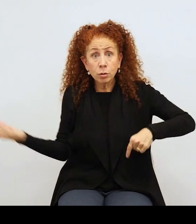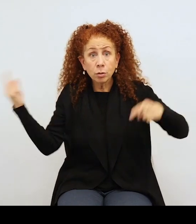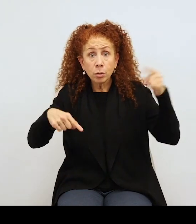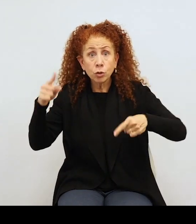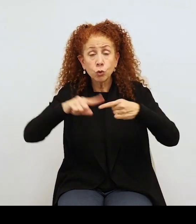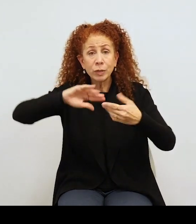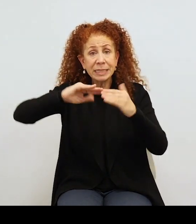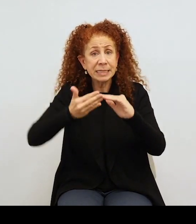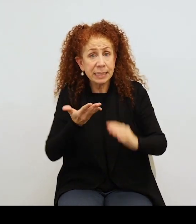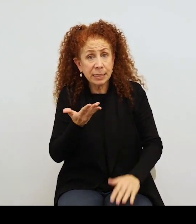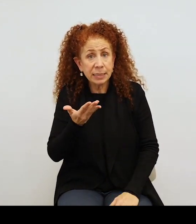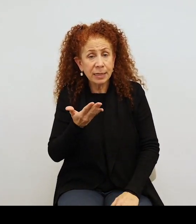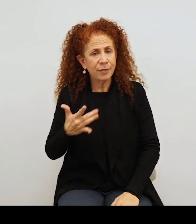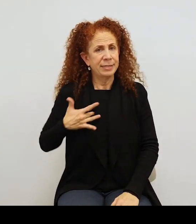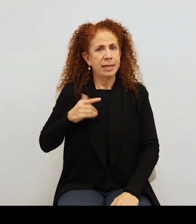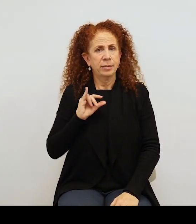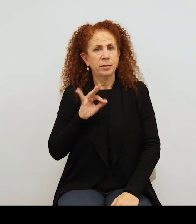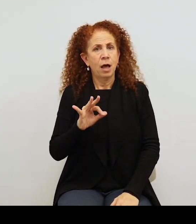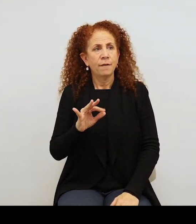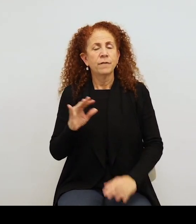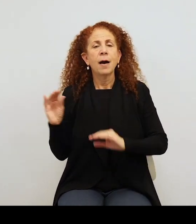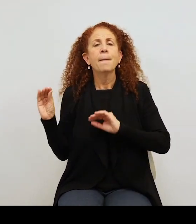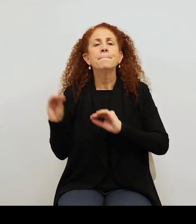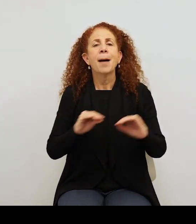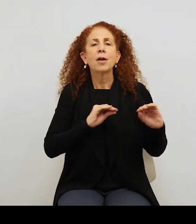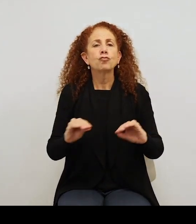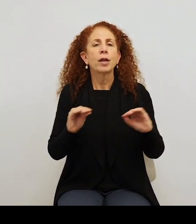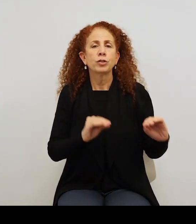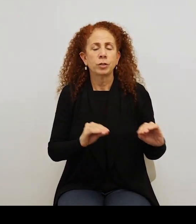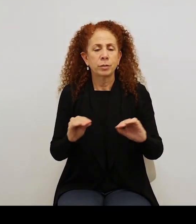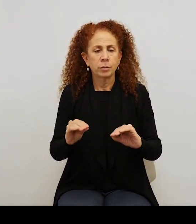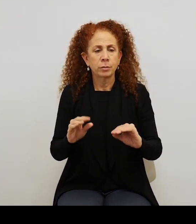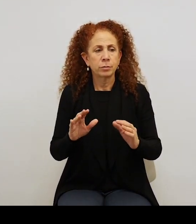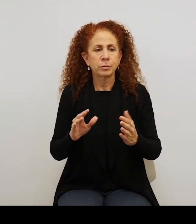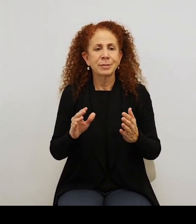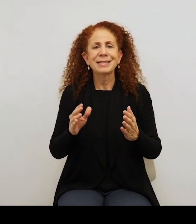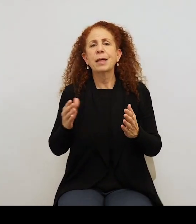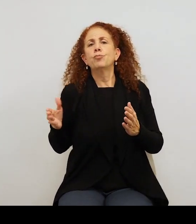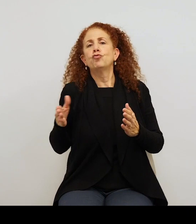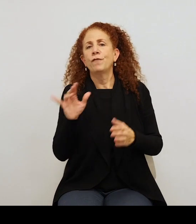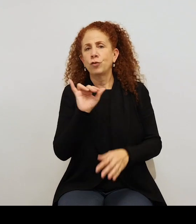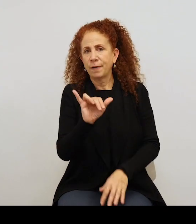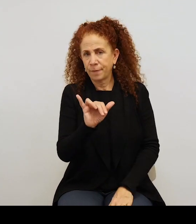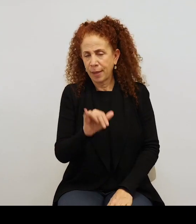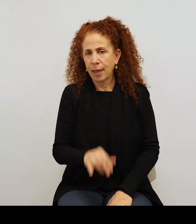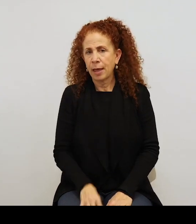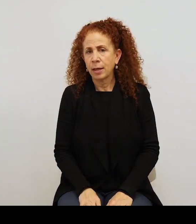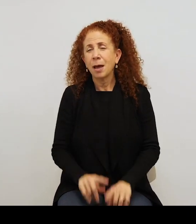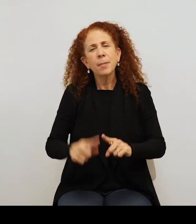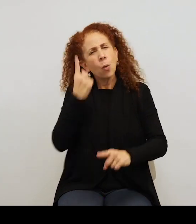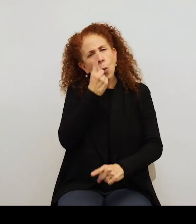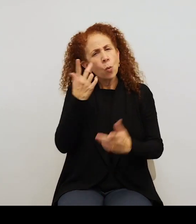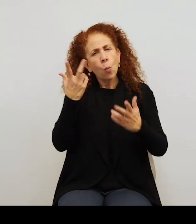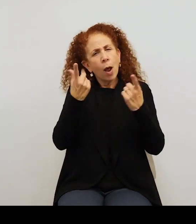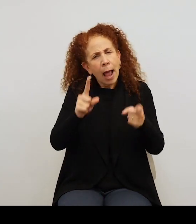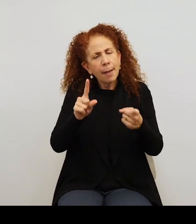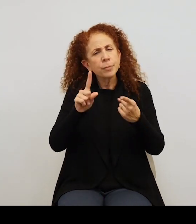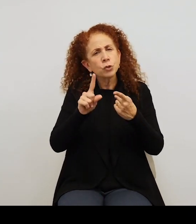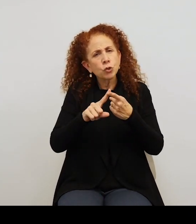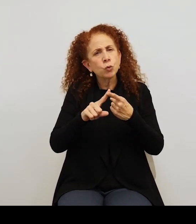there's this sense of migration that's at the periphery of that. But I wonder what happens to the migrants who